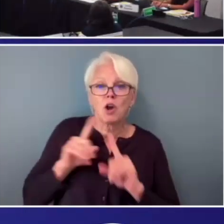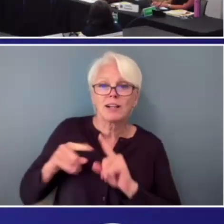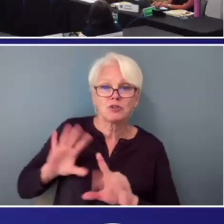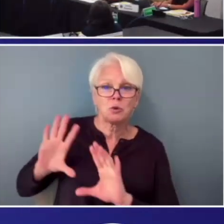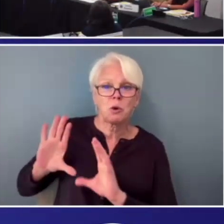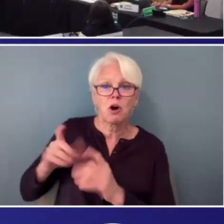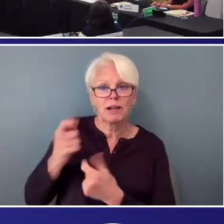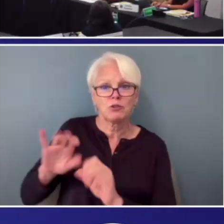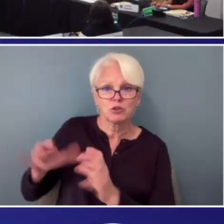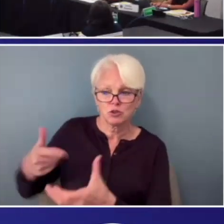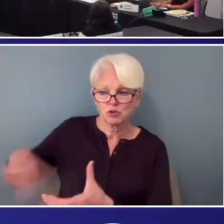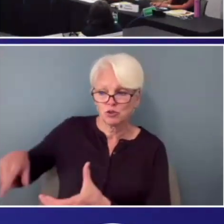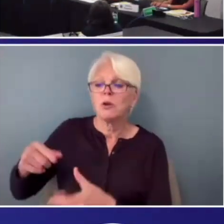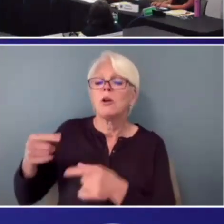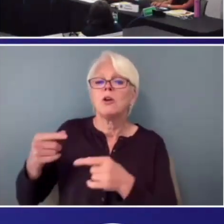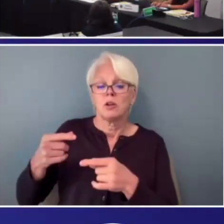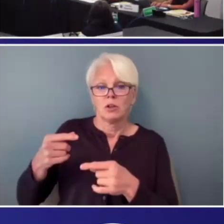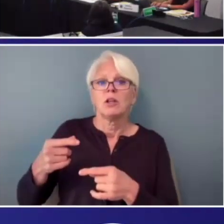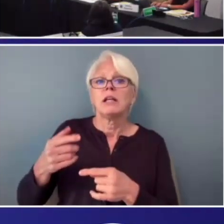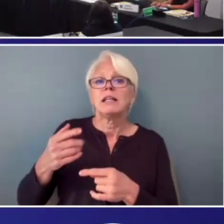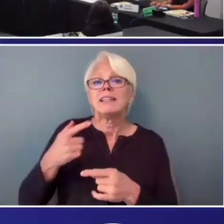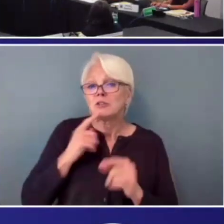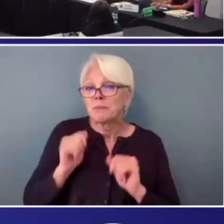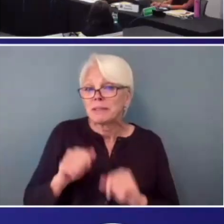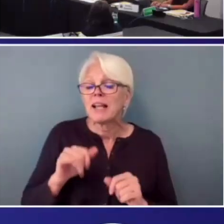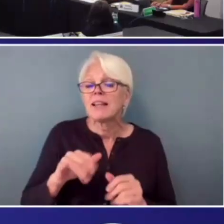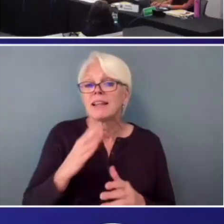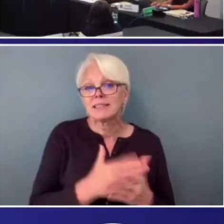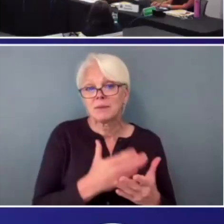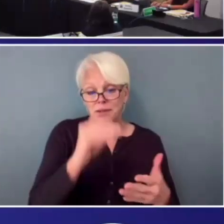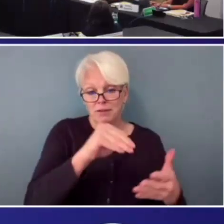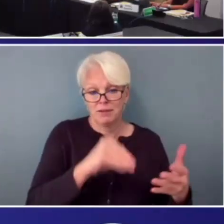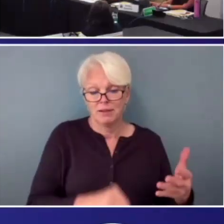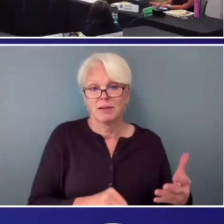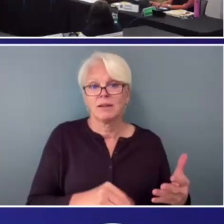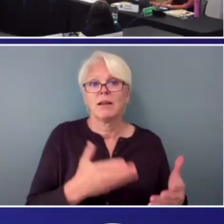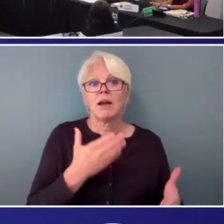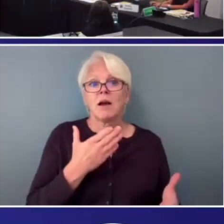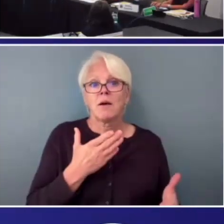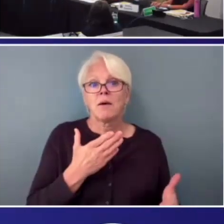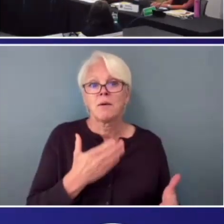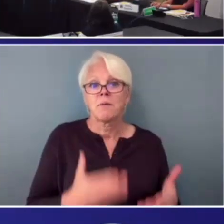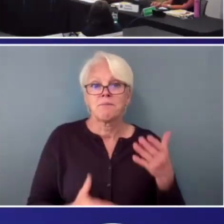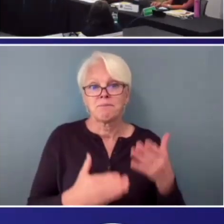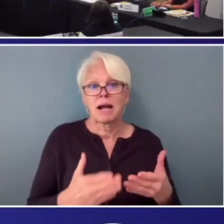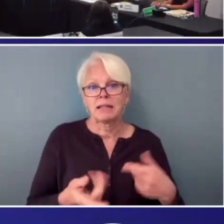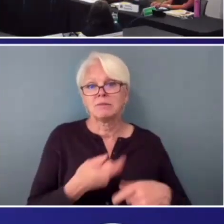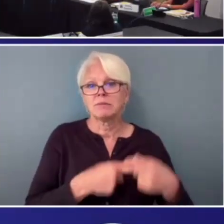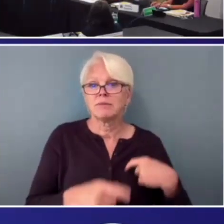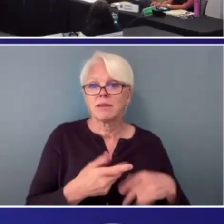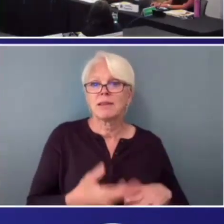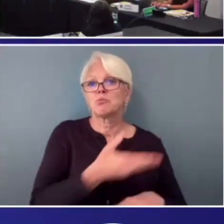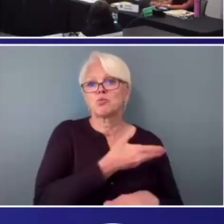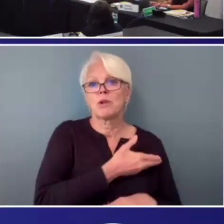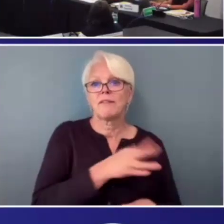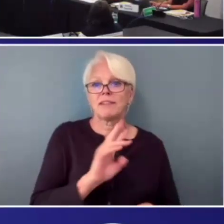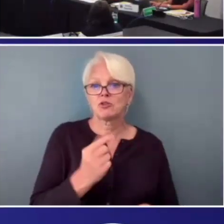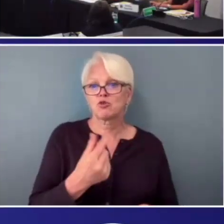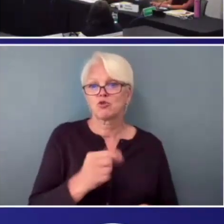this stuff that is being put in this may supplant the previous regulations. So they're getting us some, you know, some